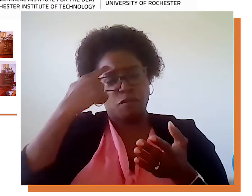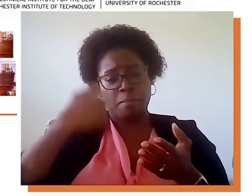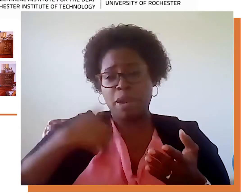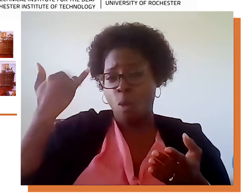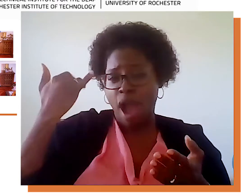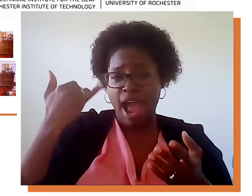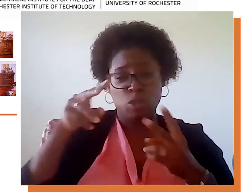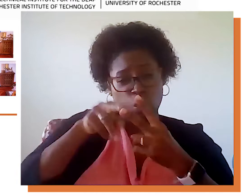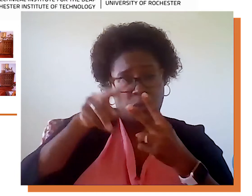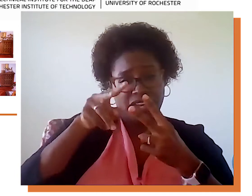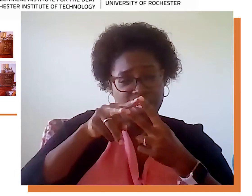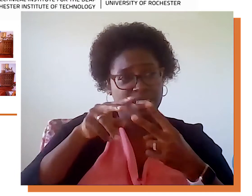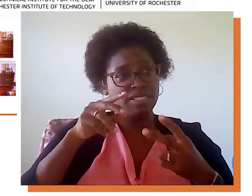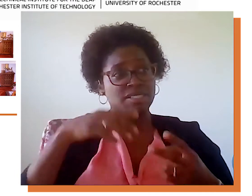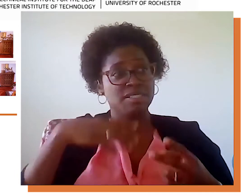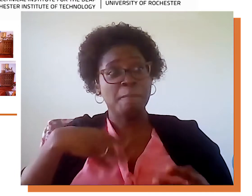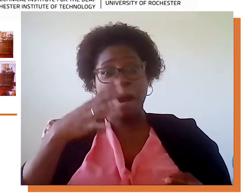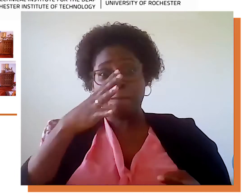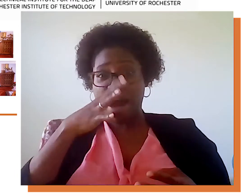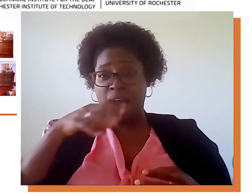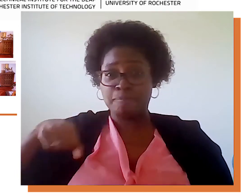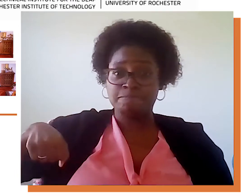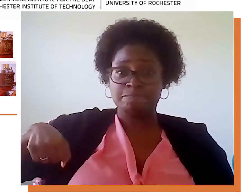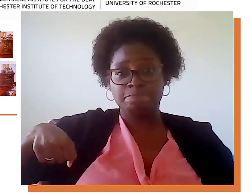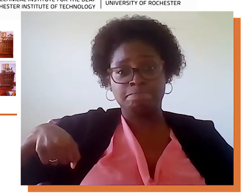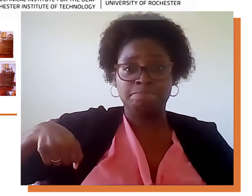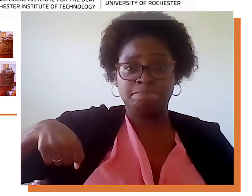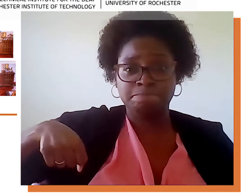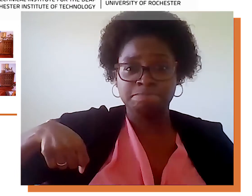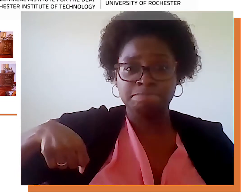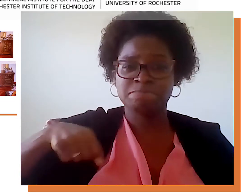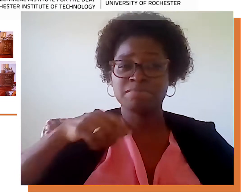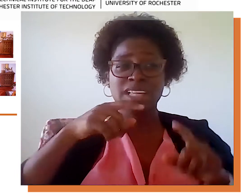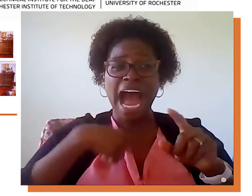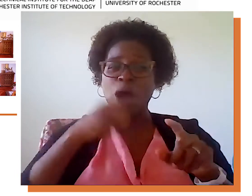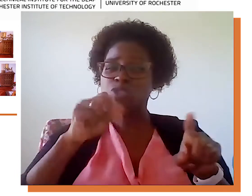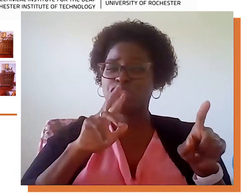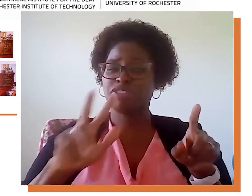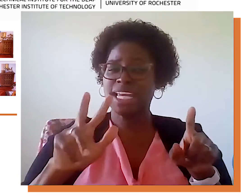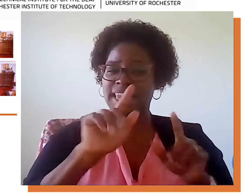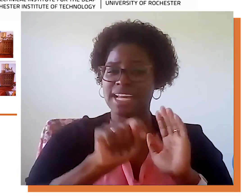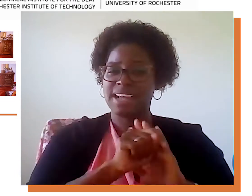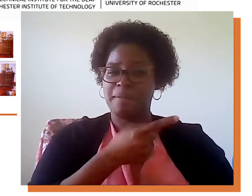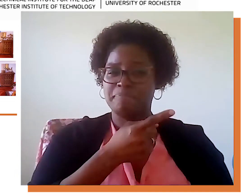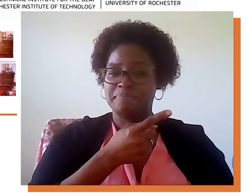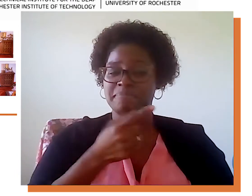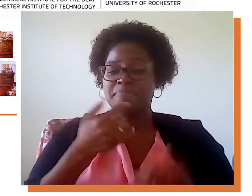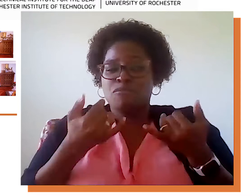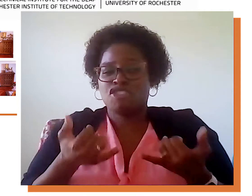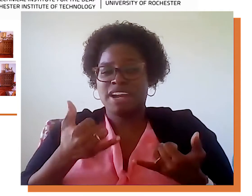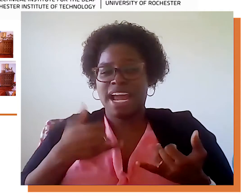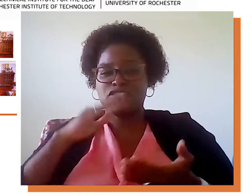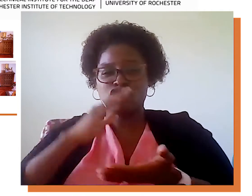is significant to me for two reasons. You see my mom holding my hand. I'm three years old at the time,